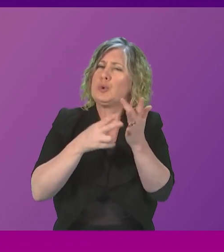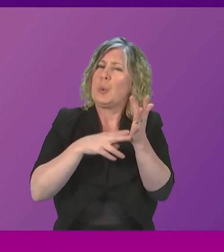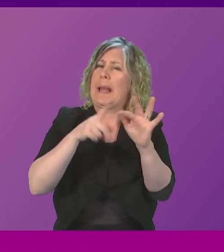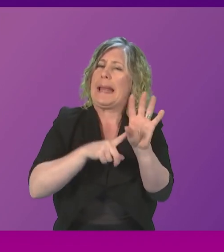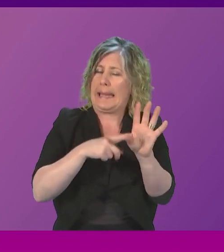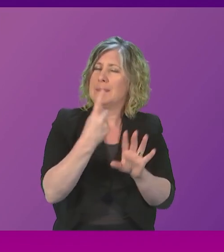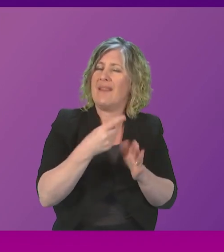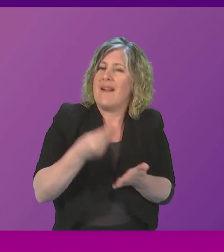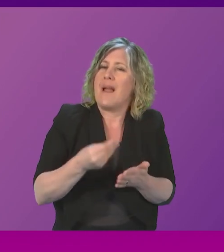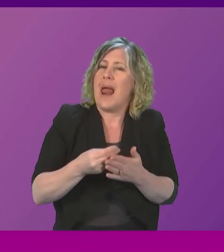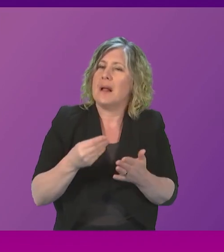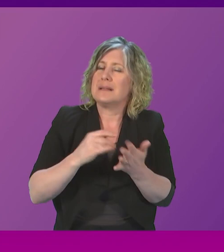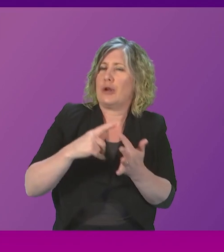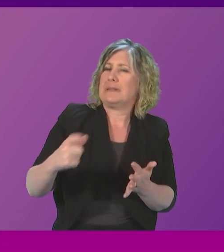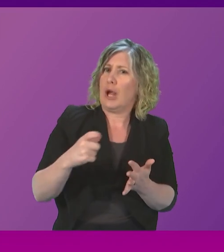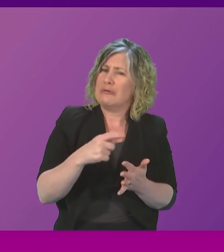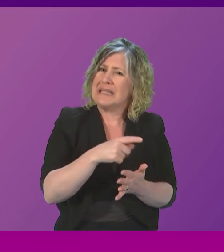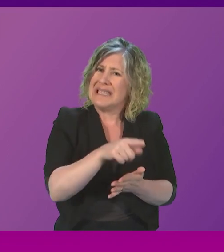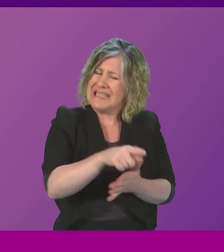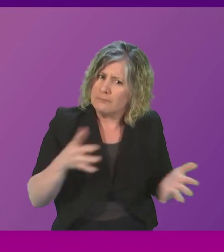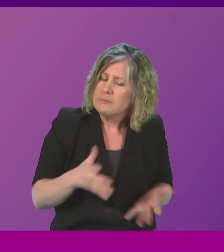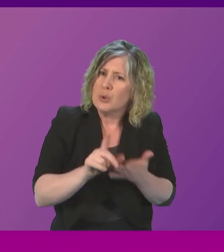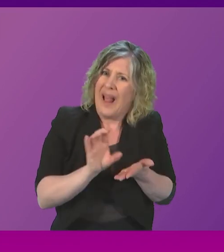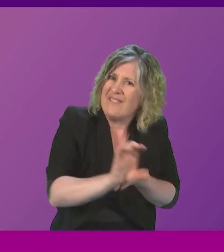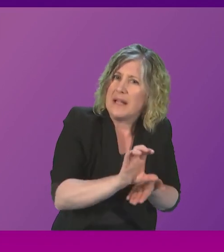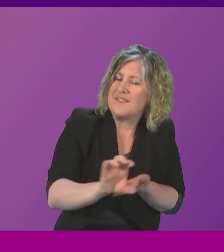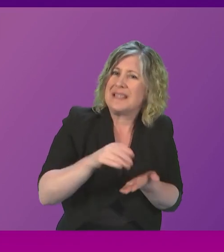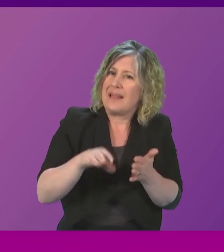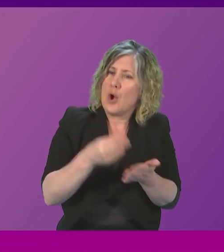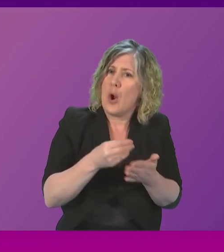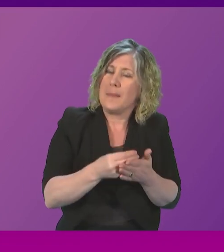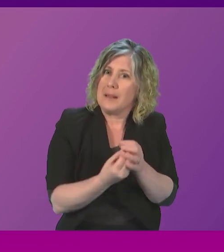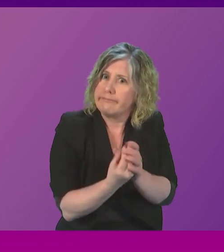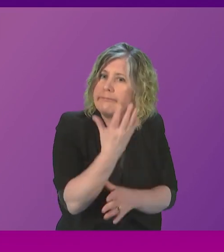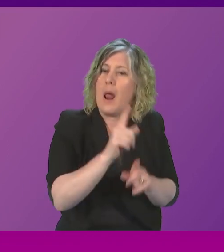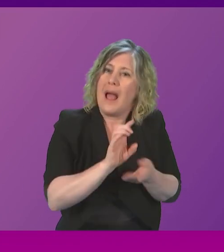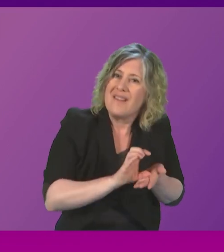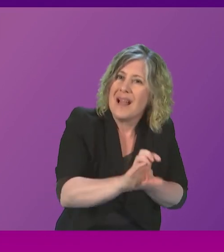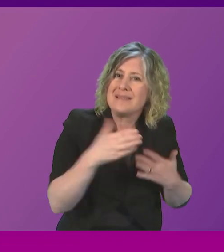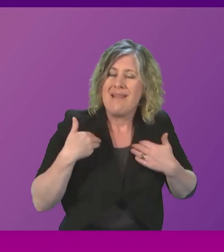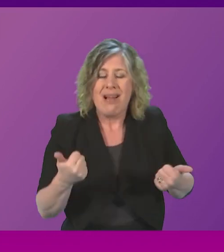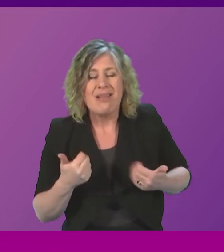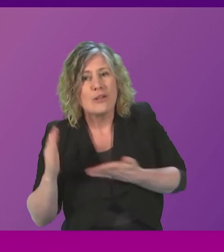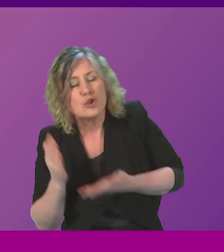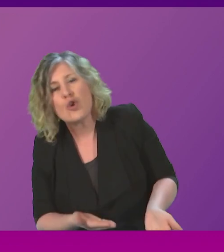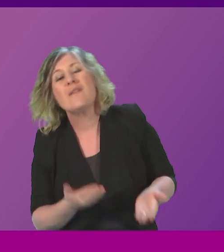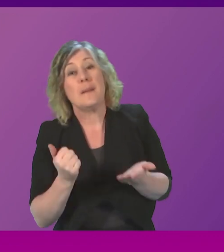That means that we can invest in our economy, invest that extra £1 billion in our health service and invest in making sure that we have fair work.